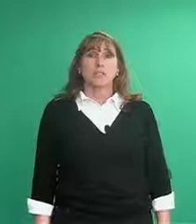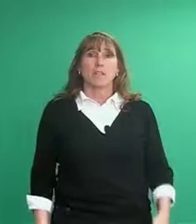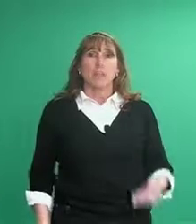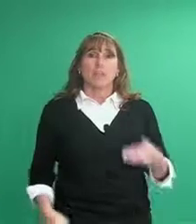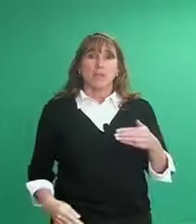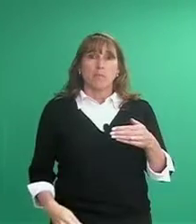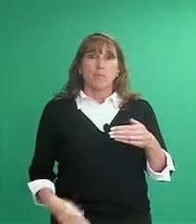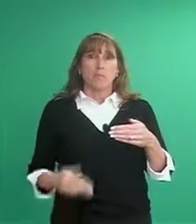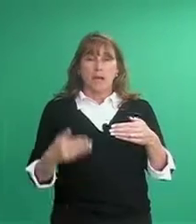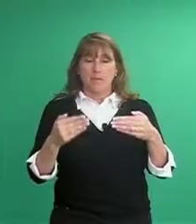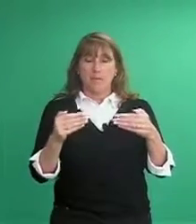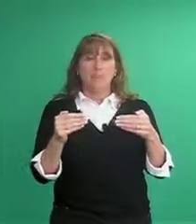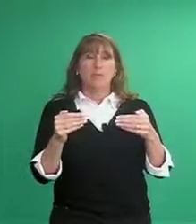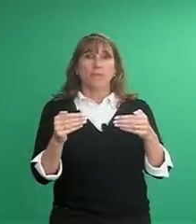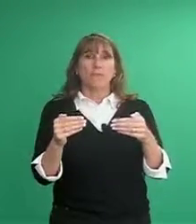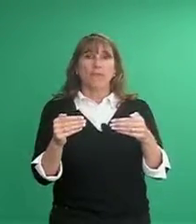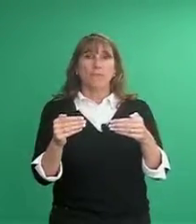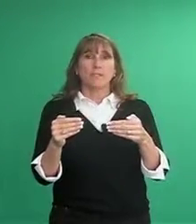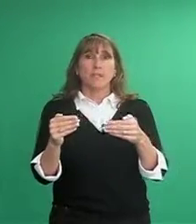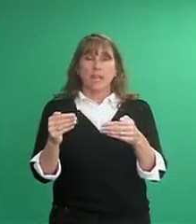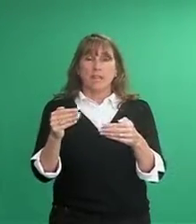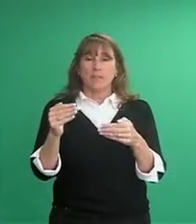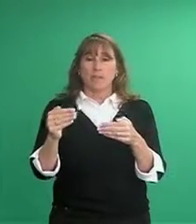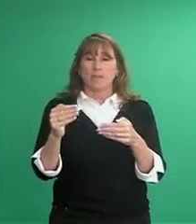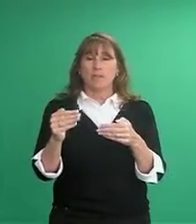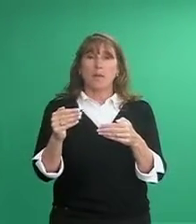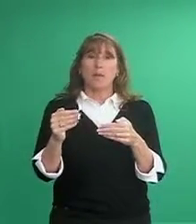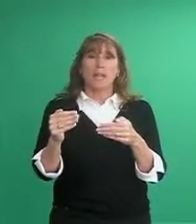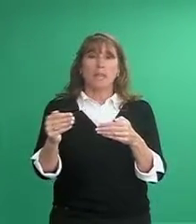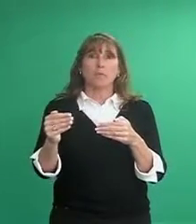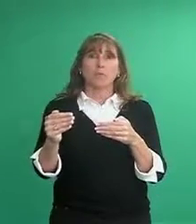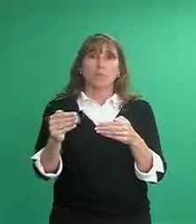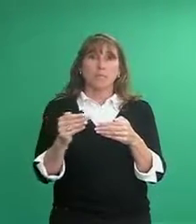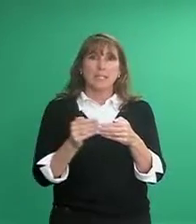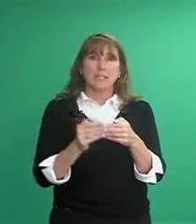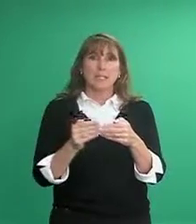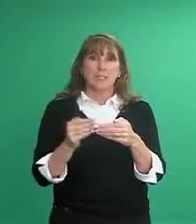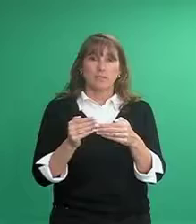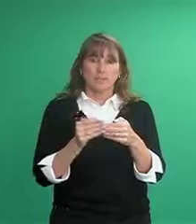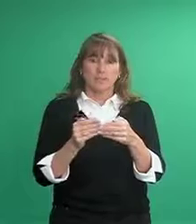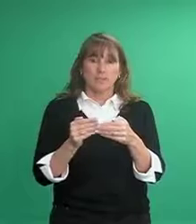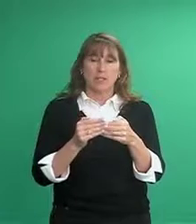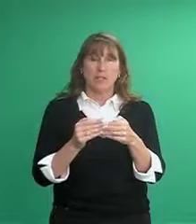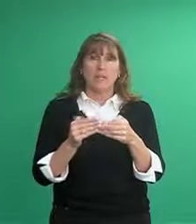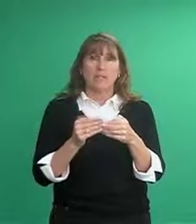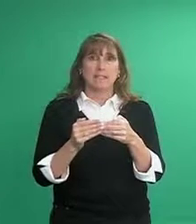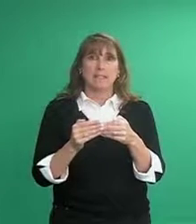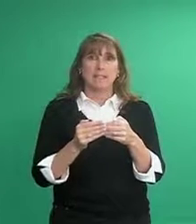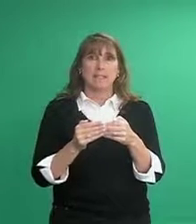[um] bent fives and the dominant hand will come near the base hand